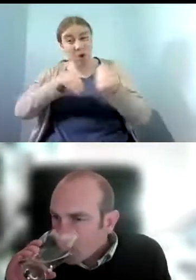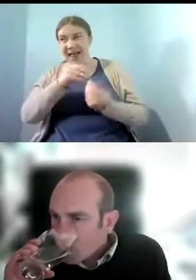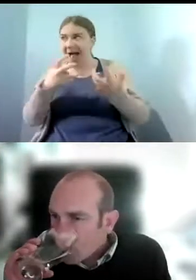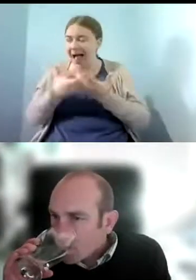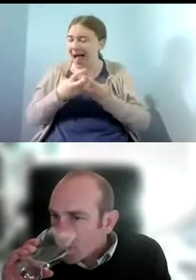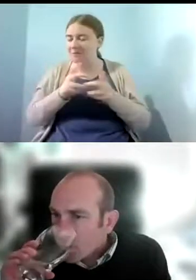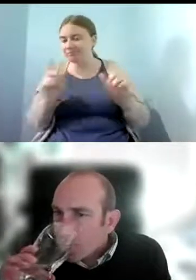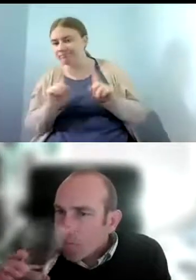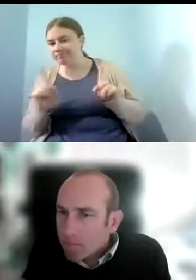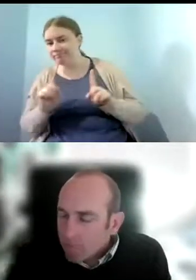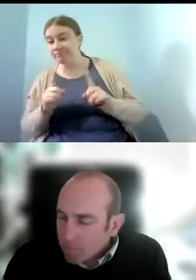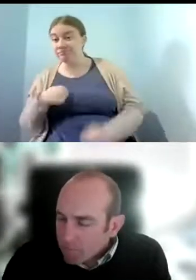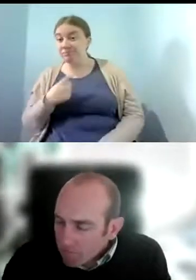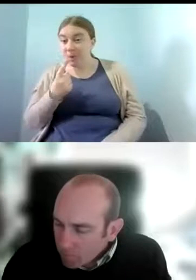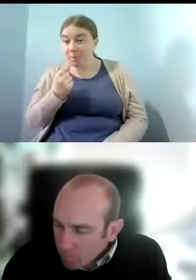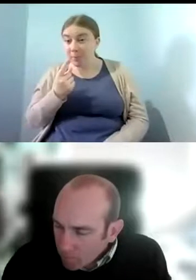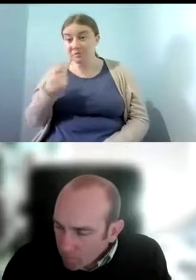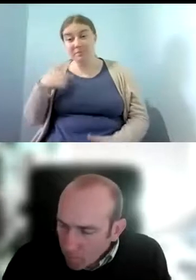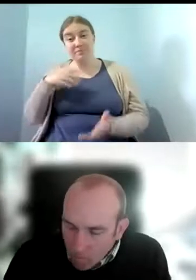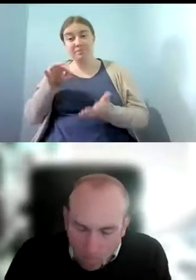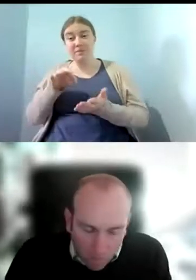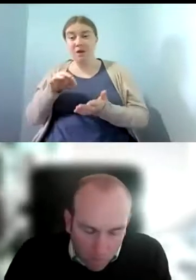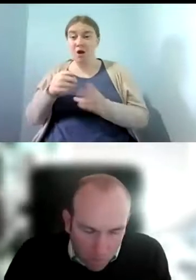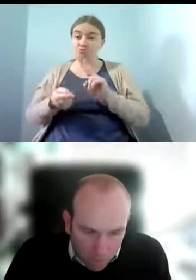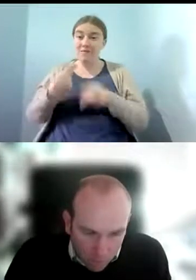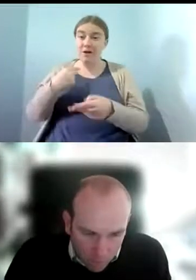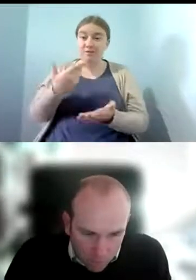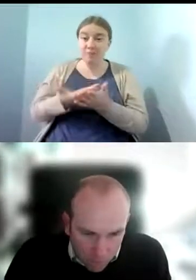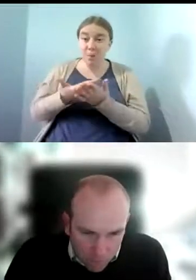i guess there's a possibility you might have to pay a refundable deposit or something like